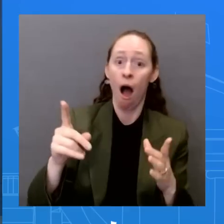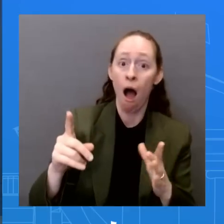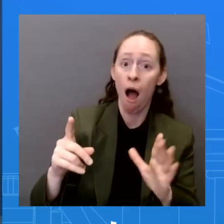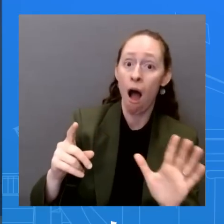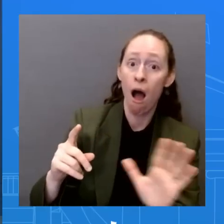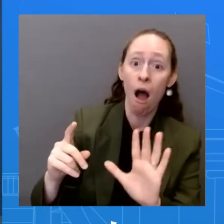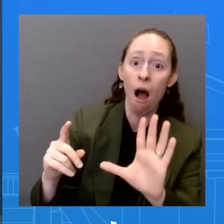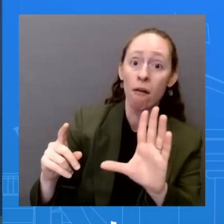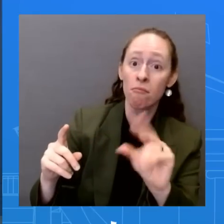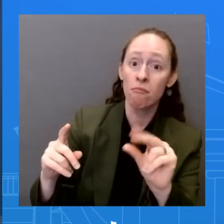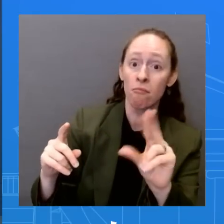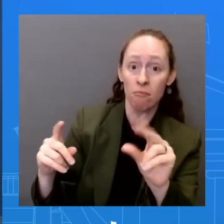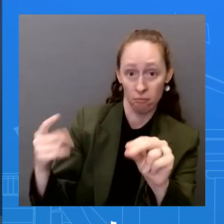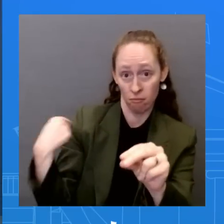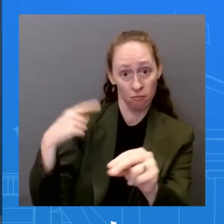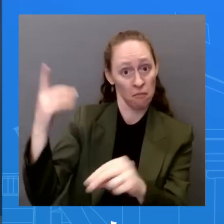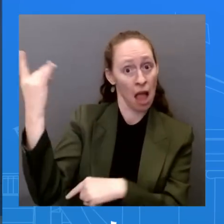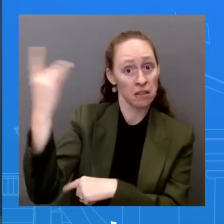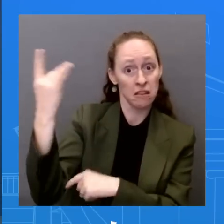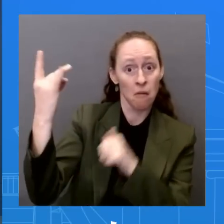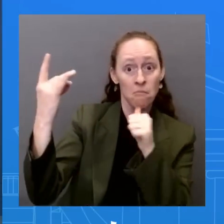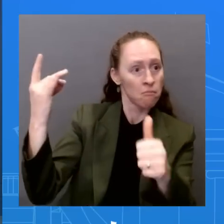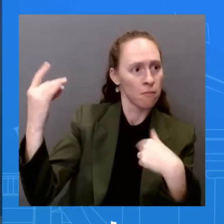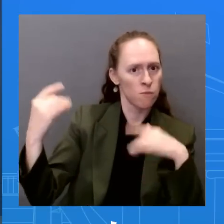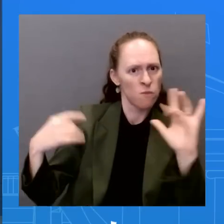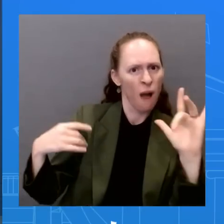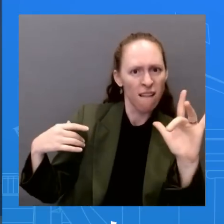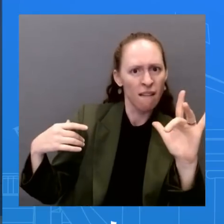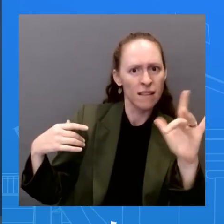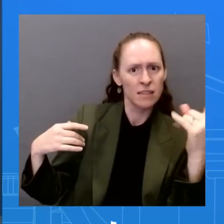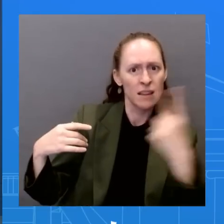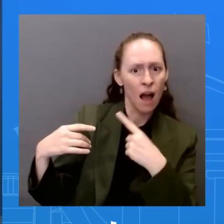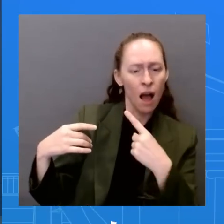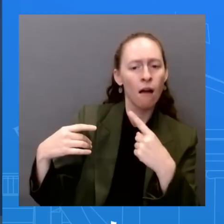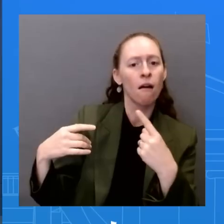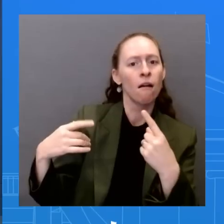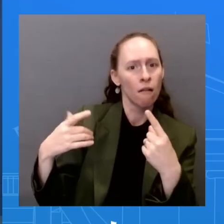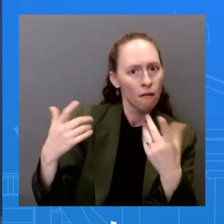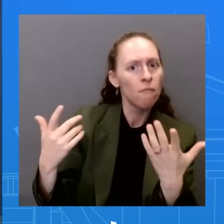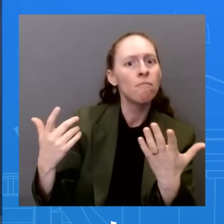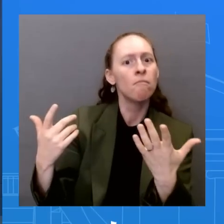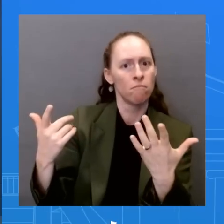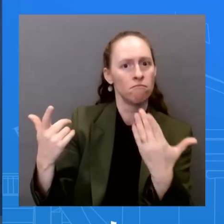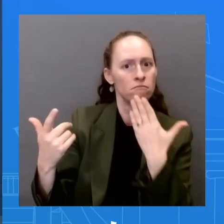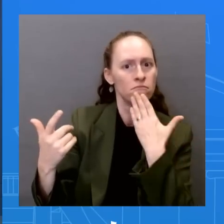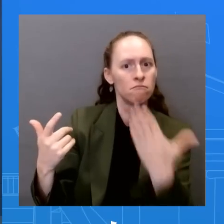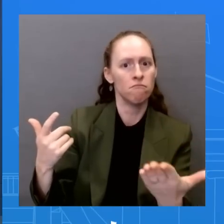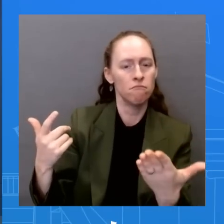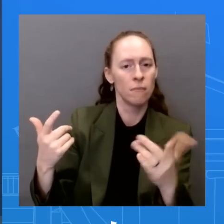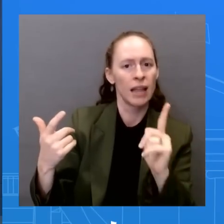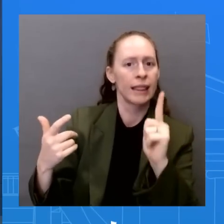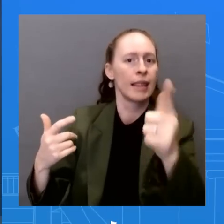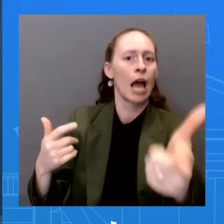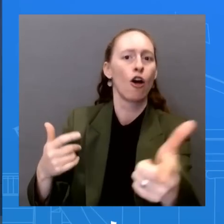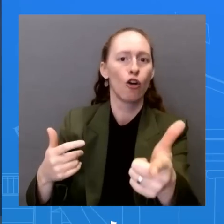that individuals have taken across the country to protect themselves against the virus. That includes changing their behaviors